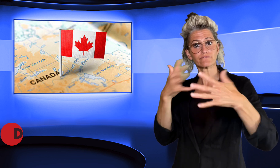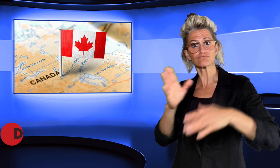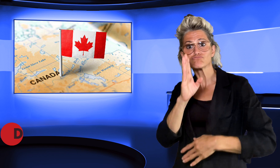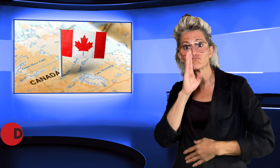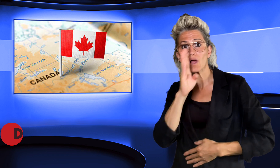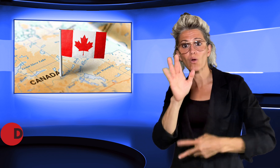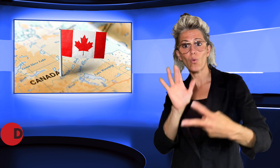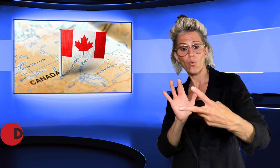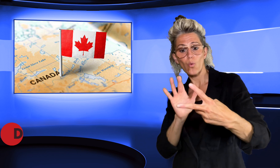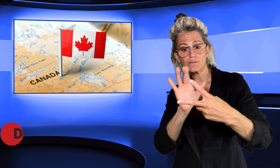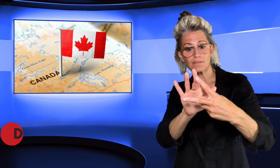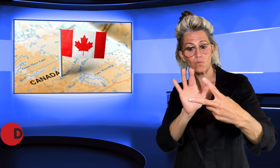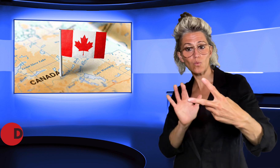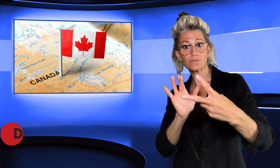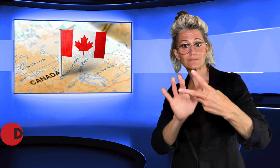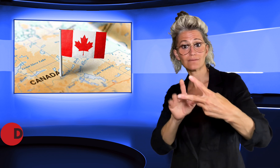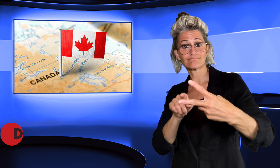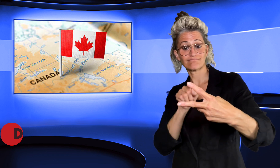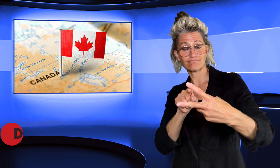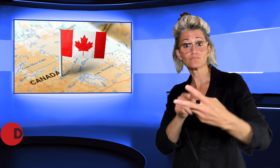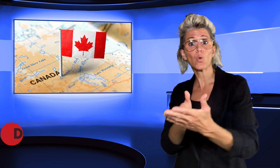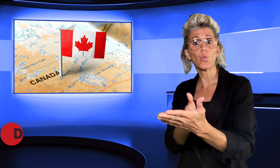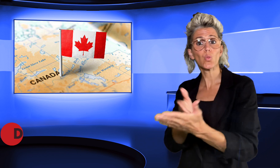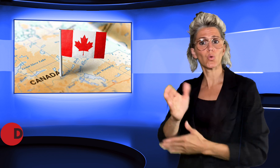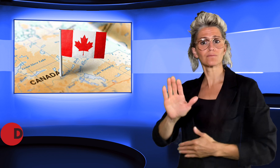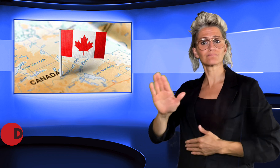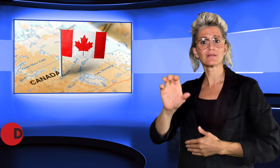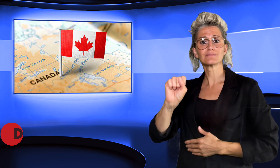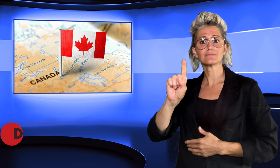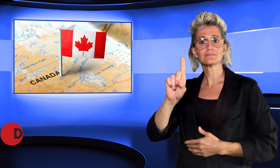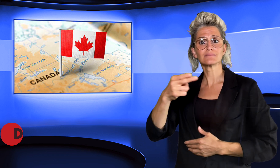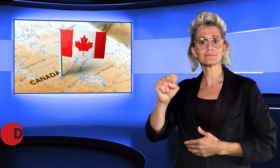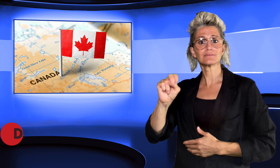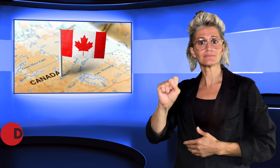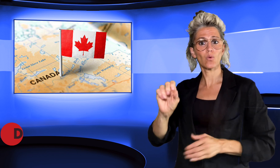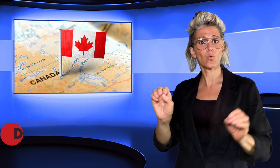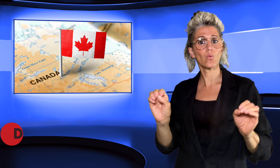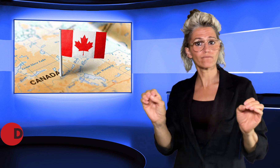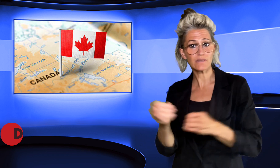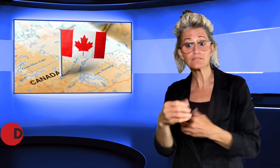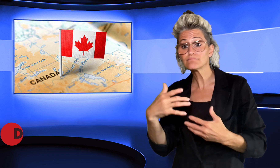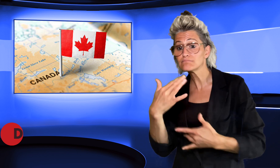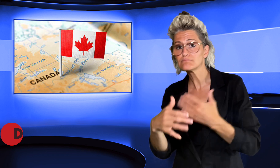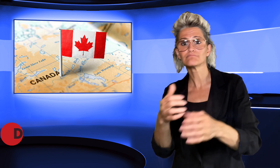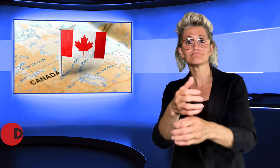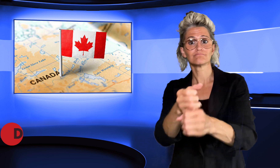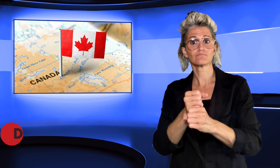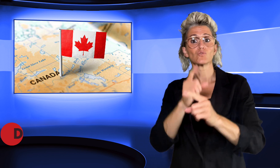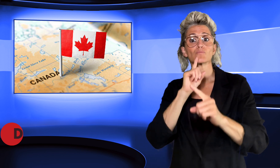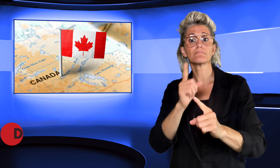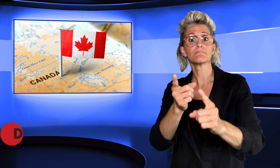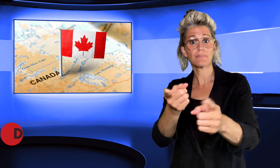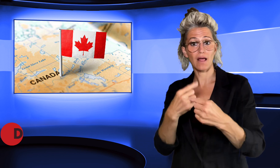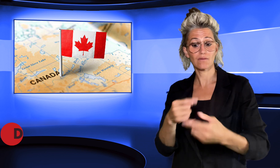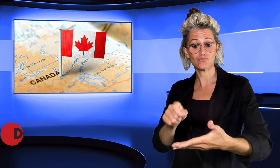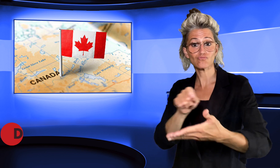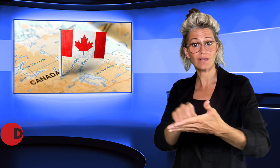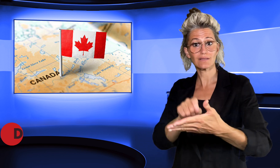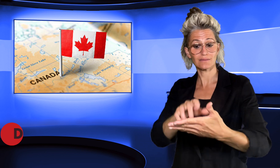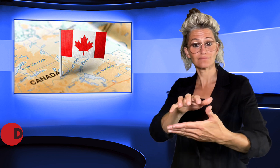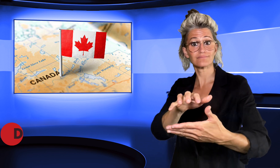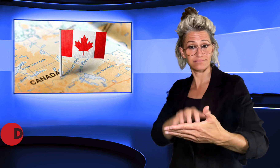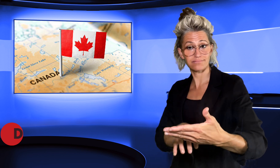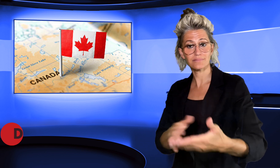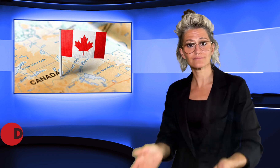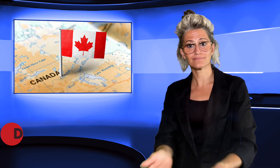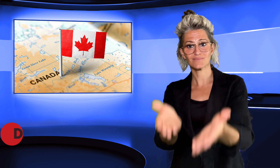directly and through the SDHHNS office and received this written reply: